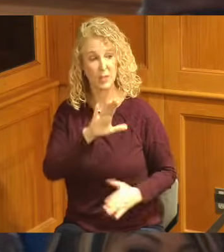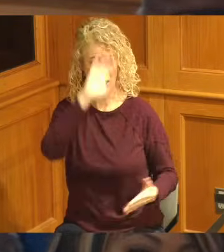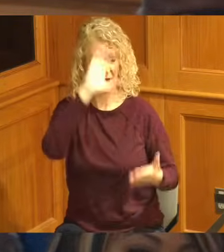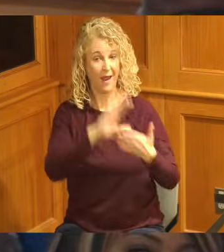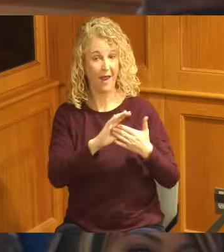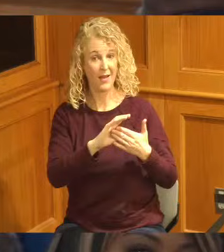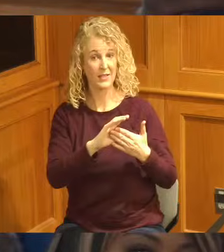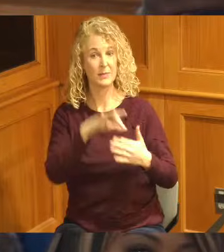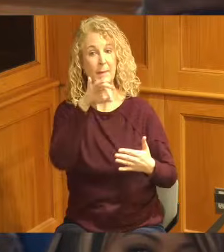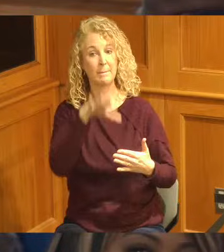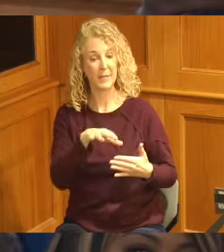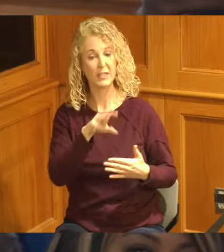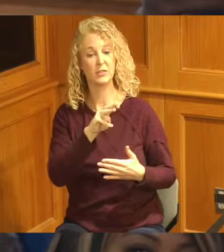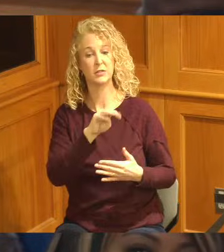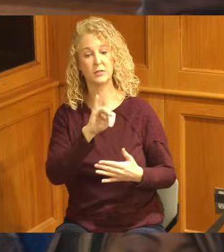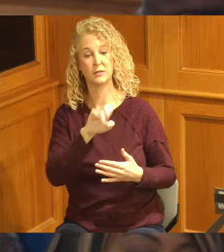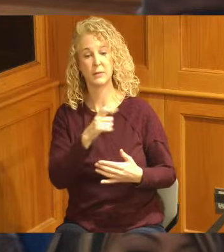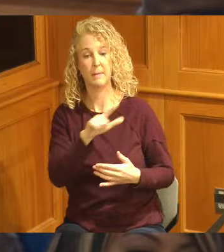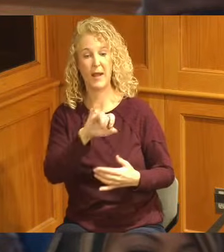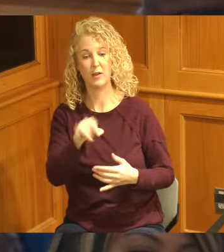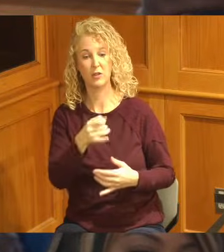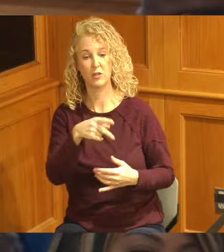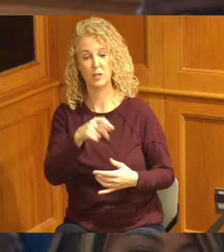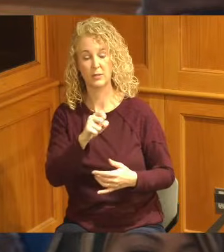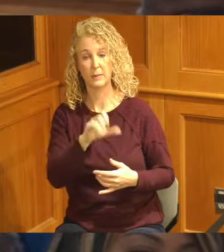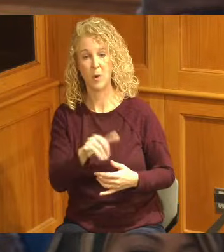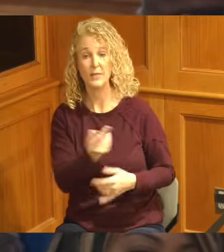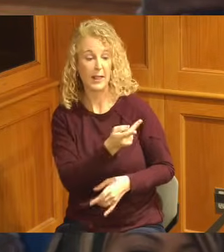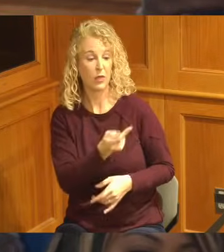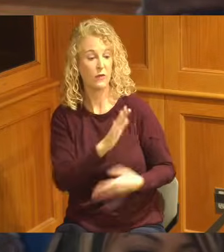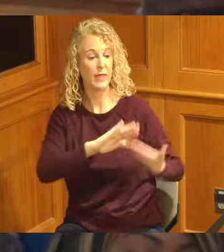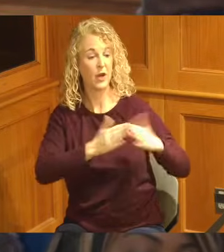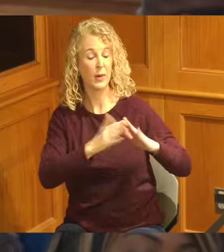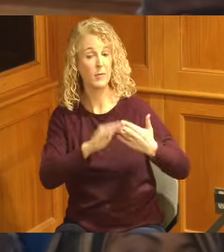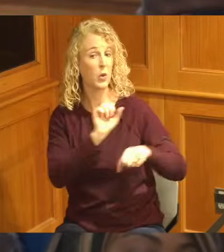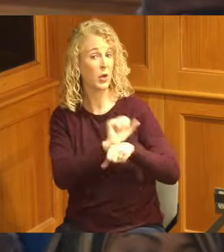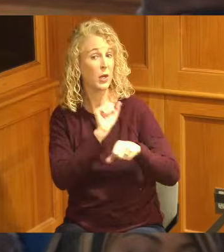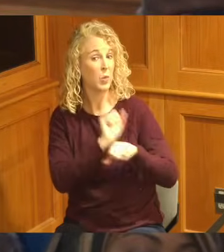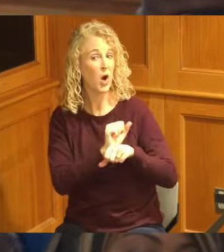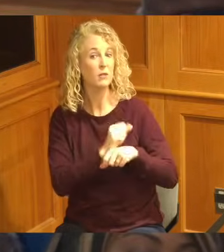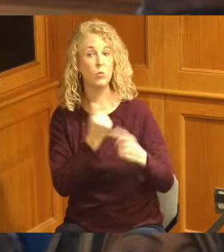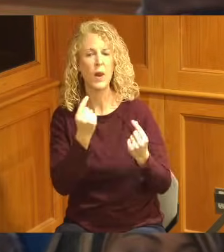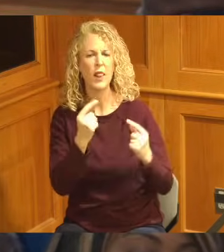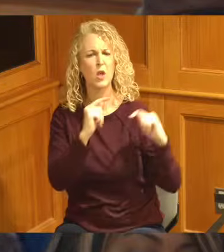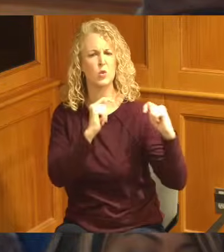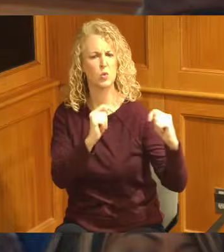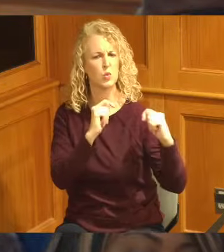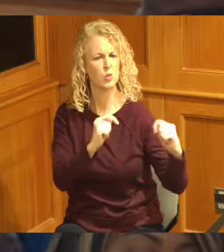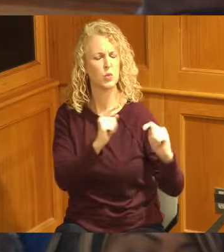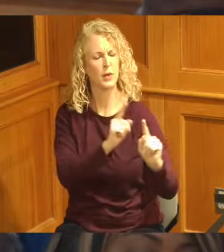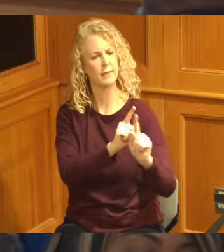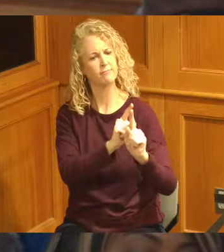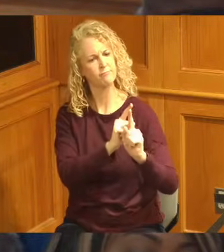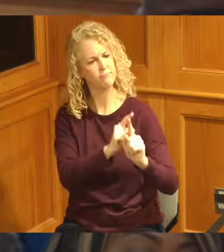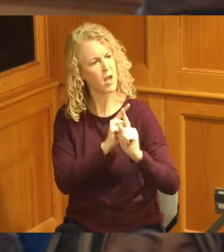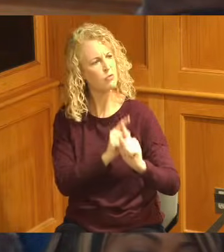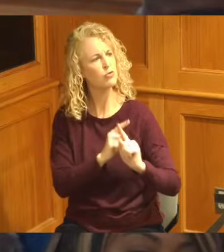Reverend Dr. Michael J. Posy's community work encompasses tutoring, mentoring, and endowed